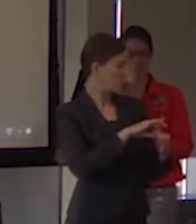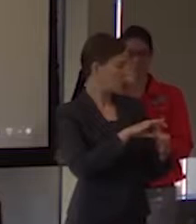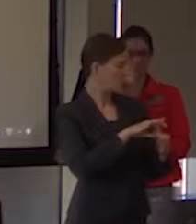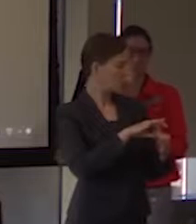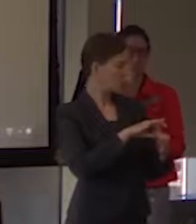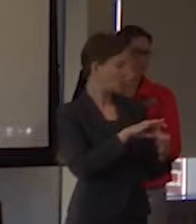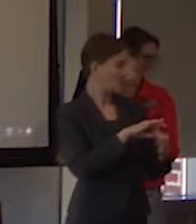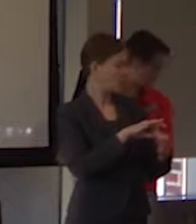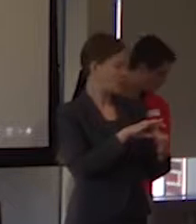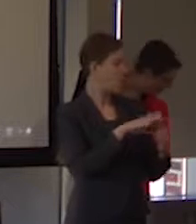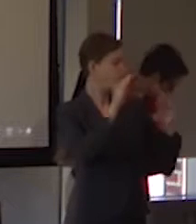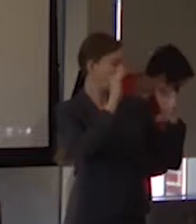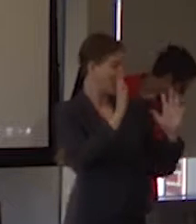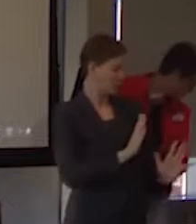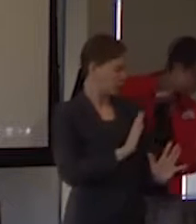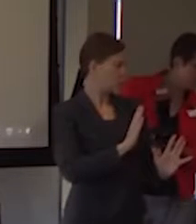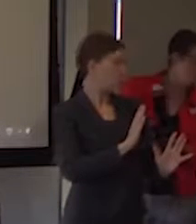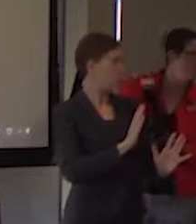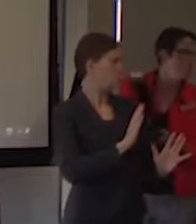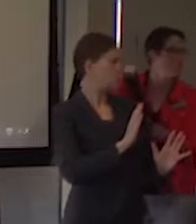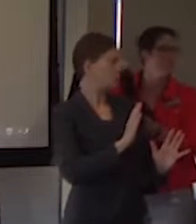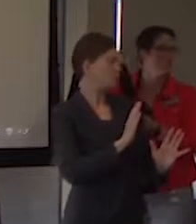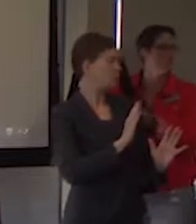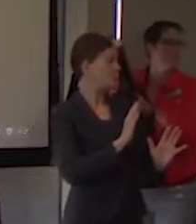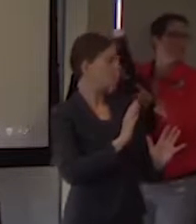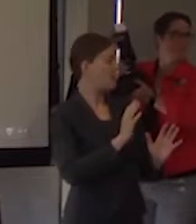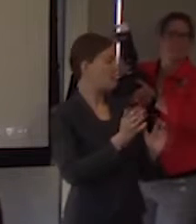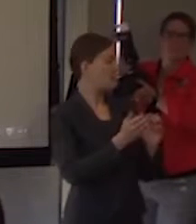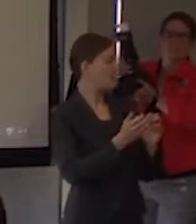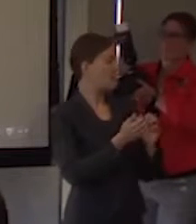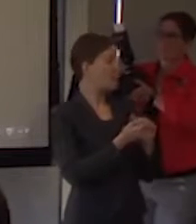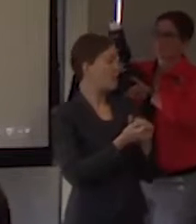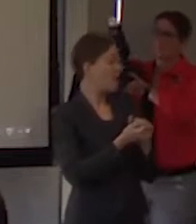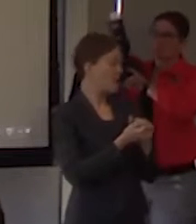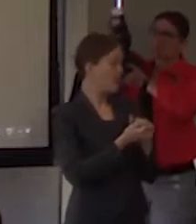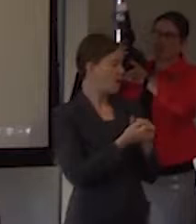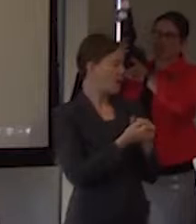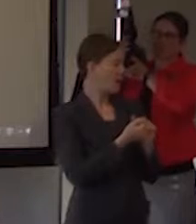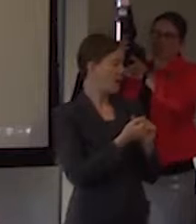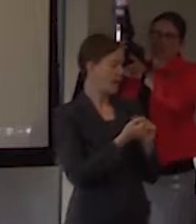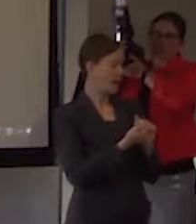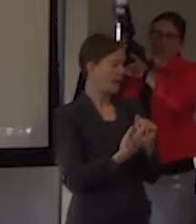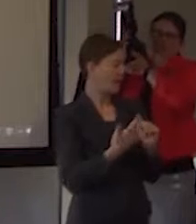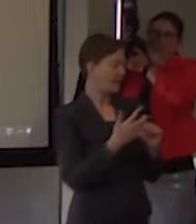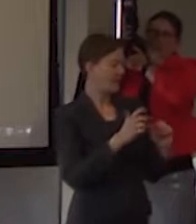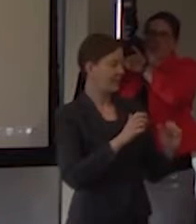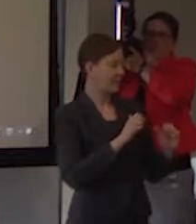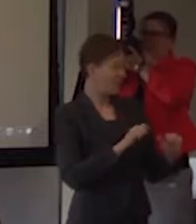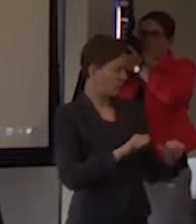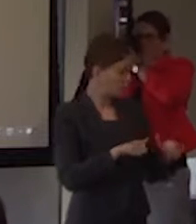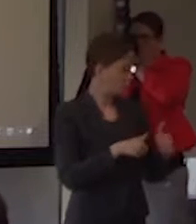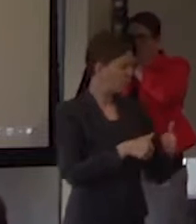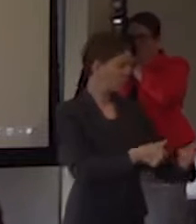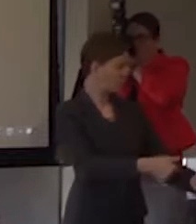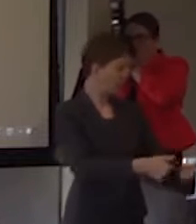[Women] Hi, could you talk a bit about your relationship with professors, um, and anything that was challenging